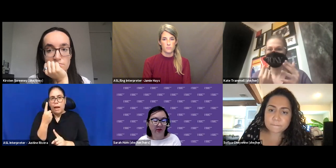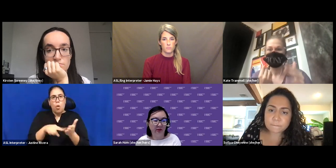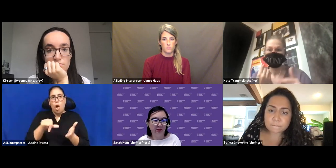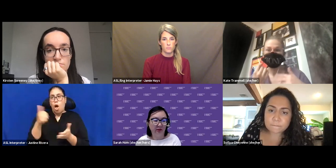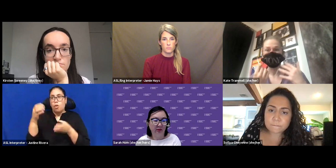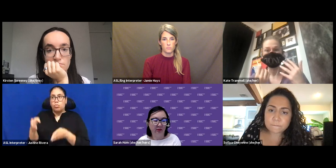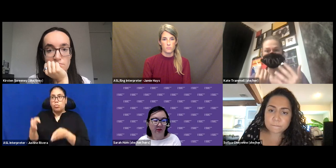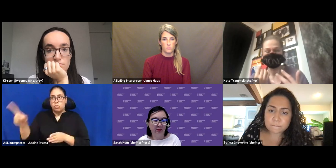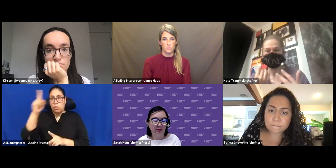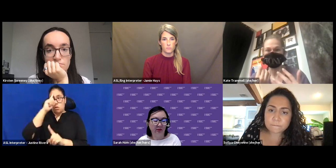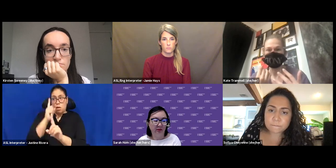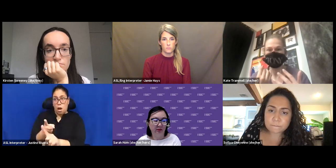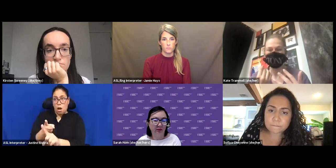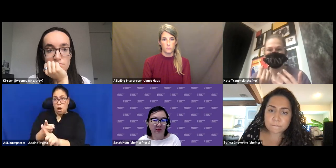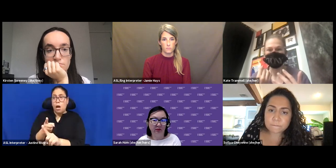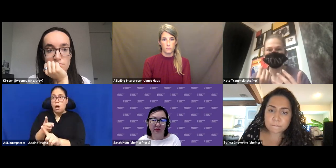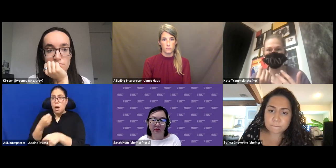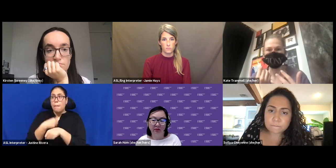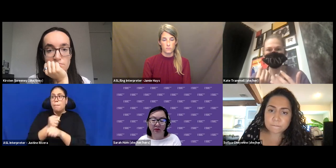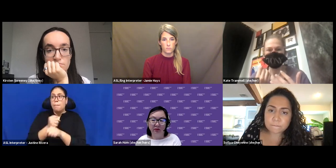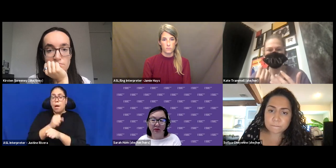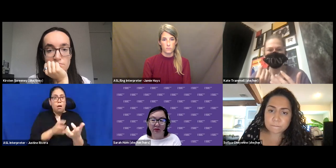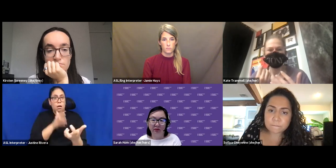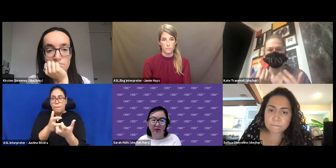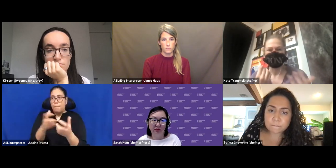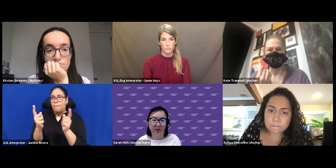make accommodations to meet them where they're at, but on the